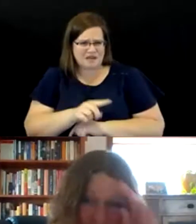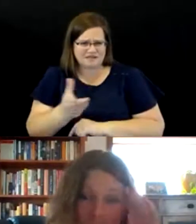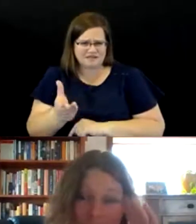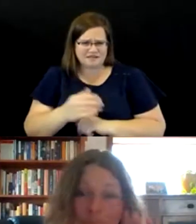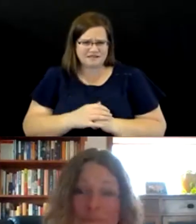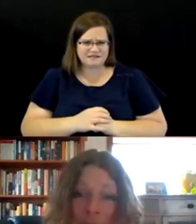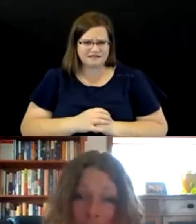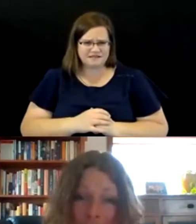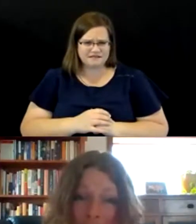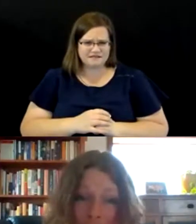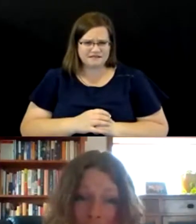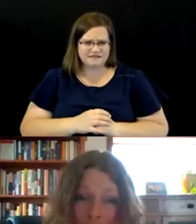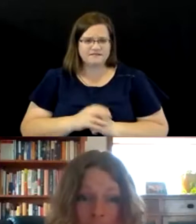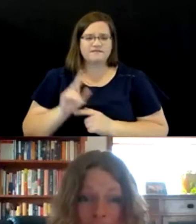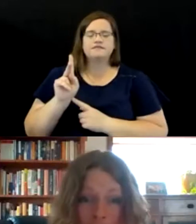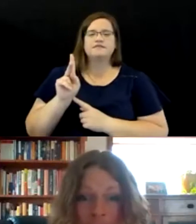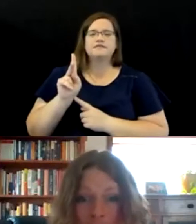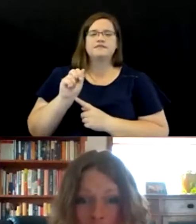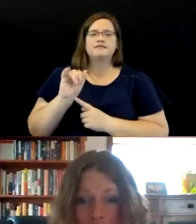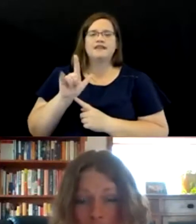Yes. I got my